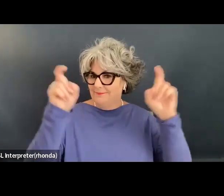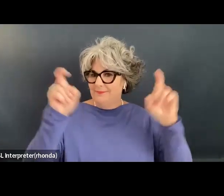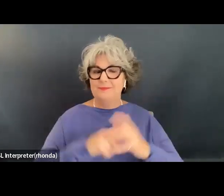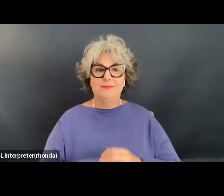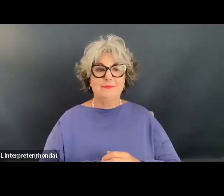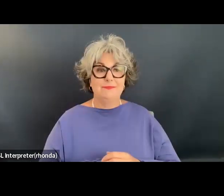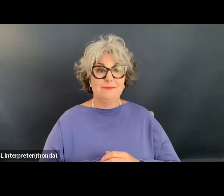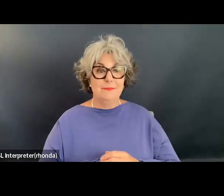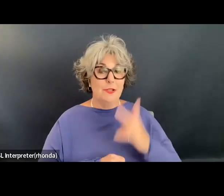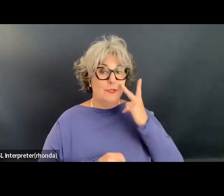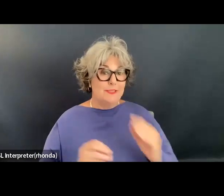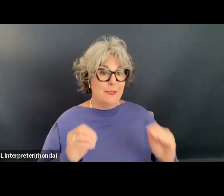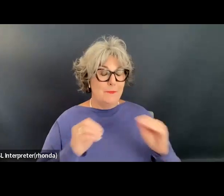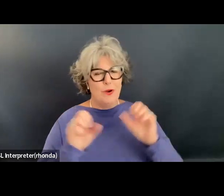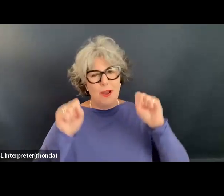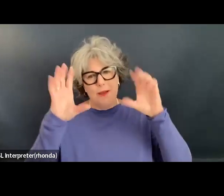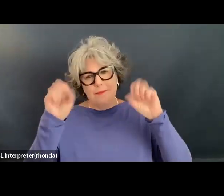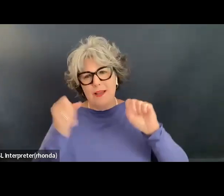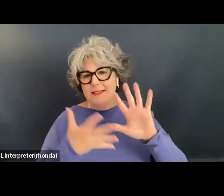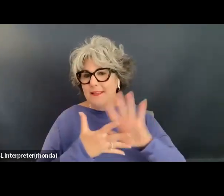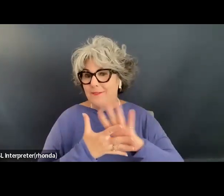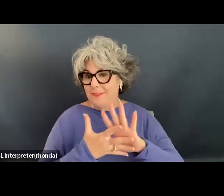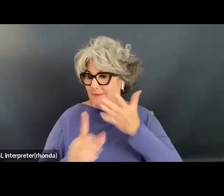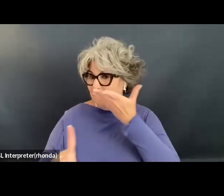To see more amazing films like this,